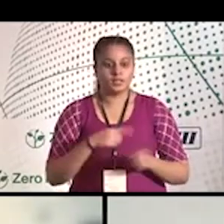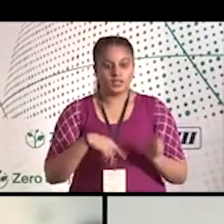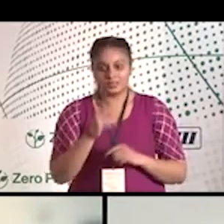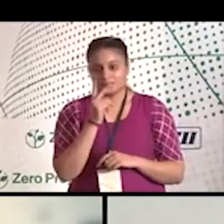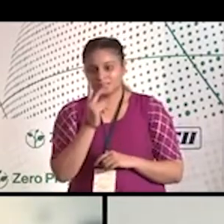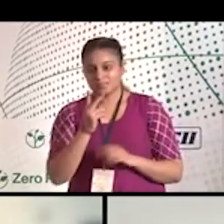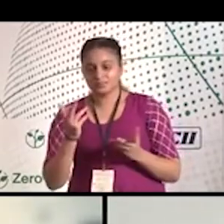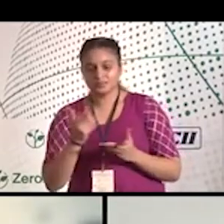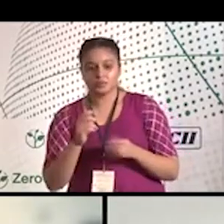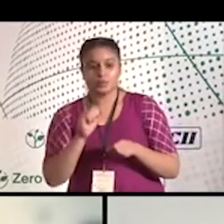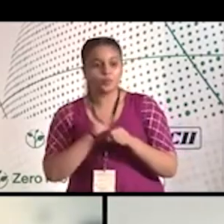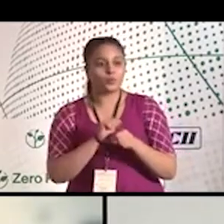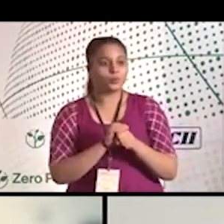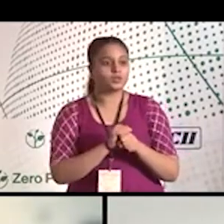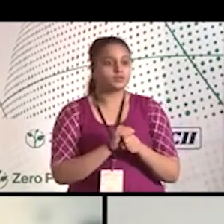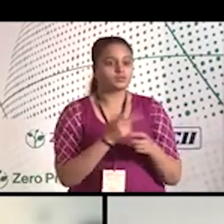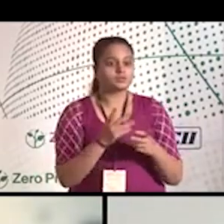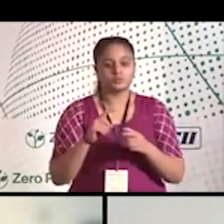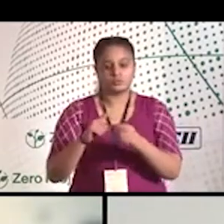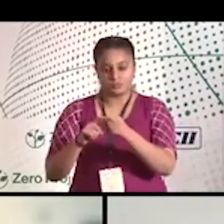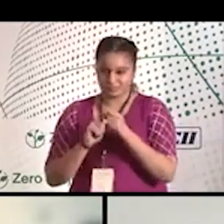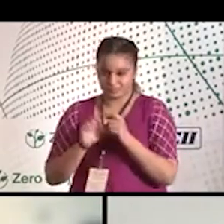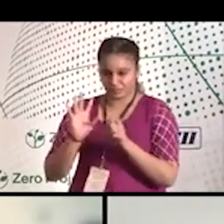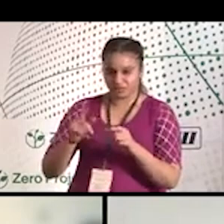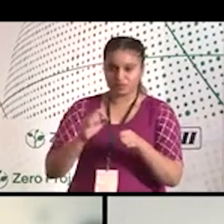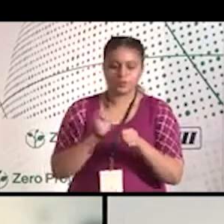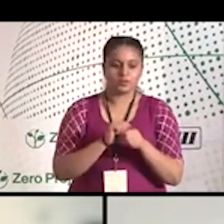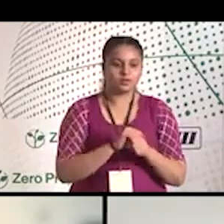weren't per your question and how we could overcome them.